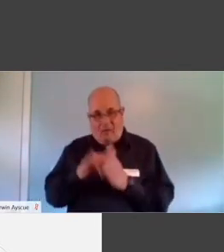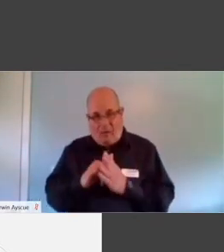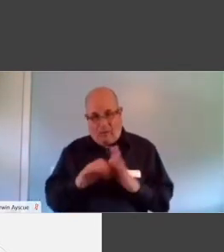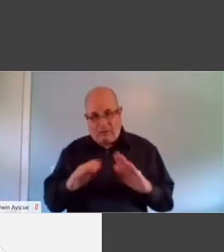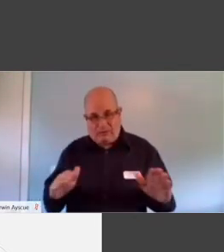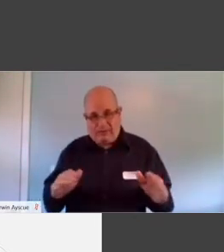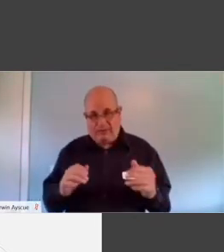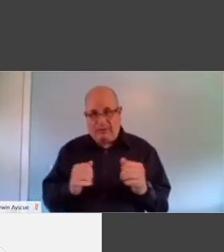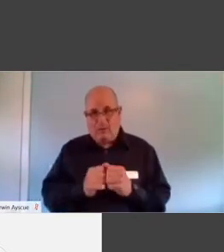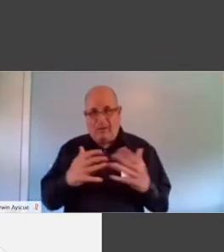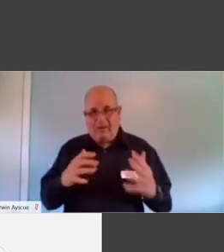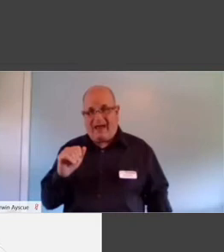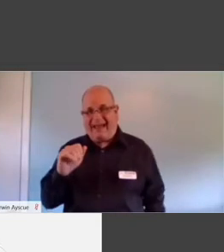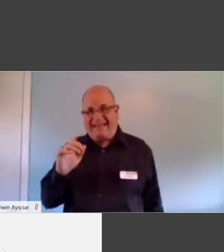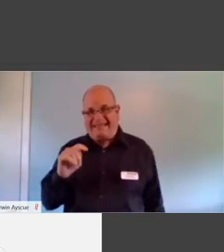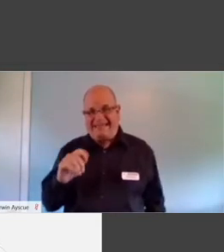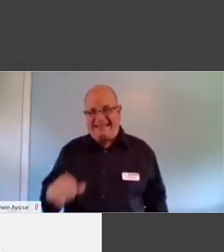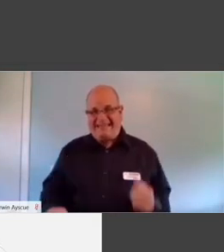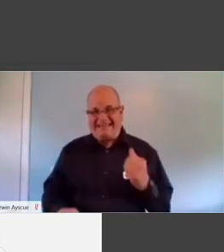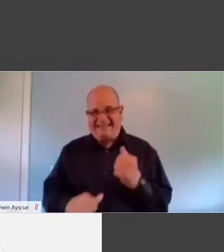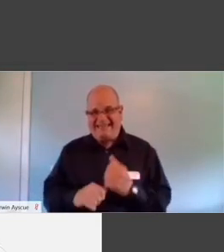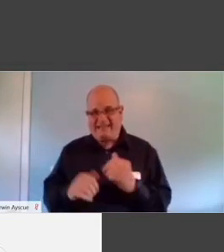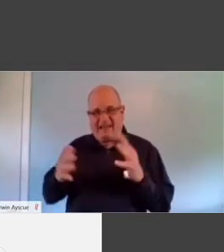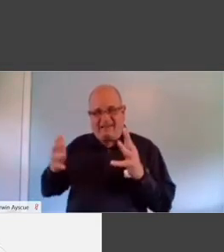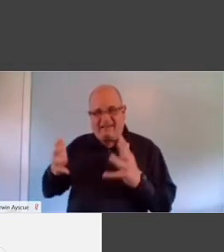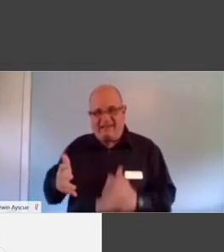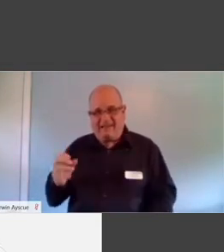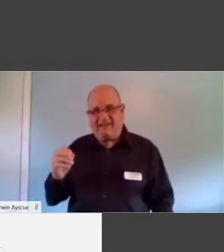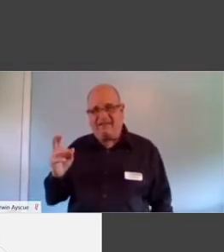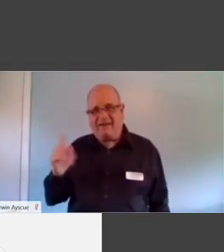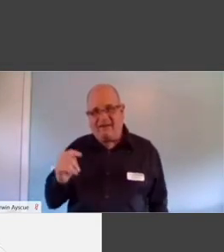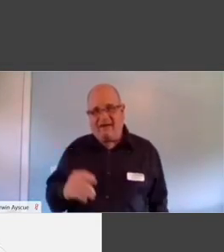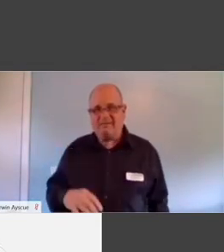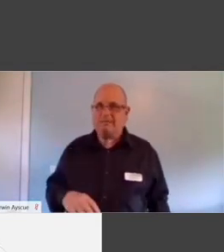at a time of critical learning and language acquisition.